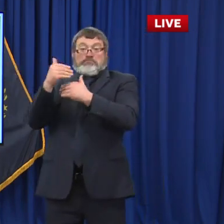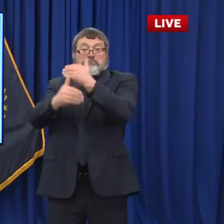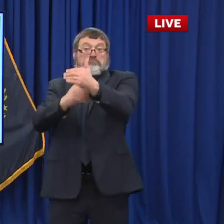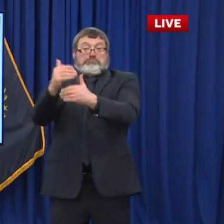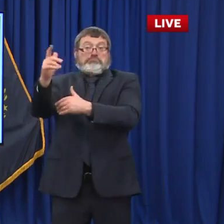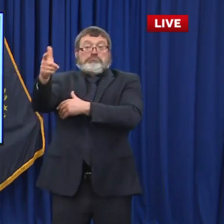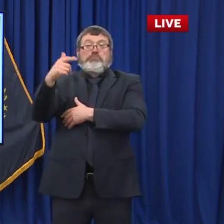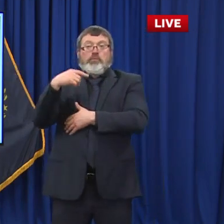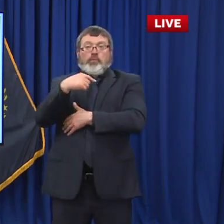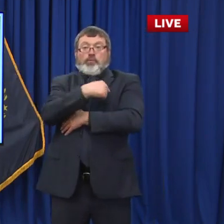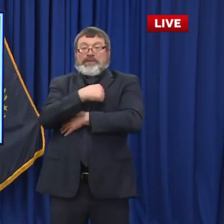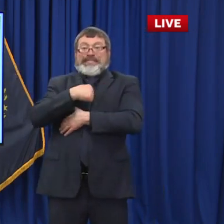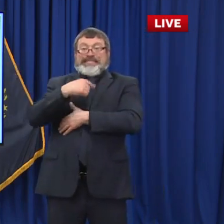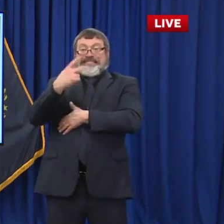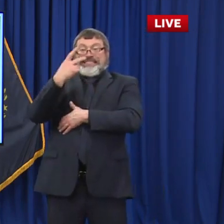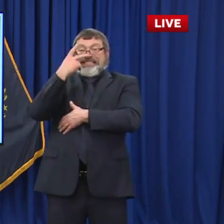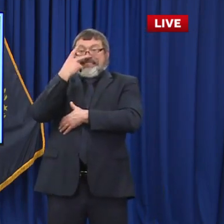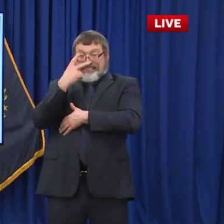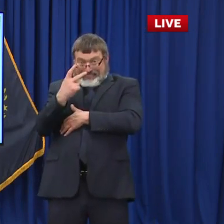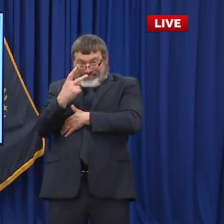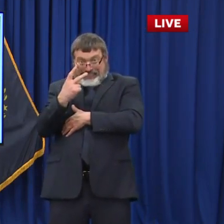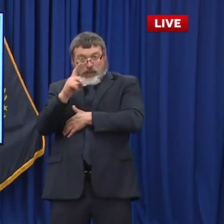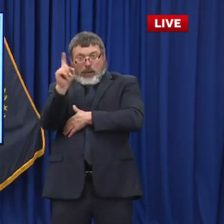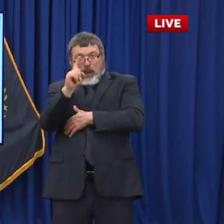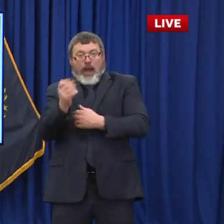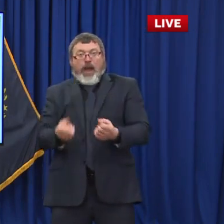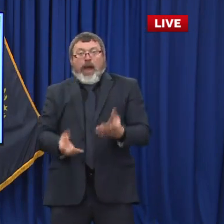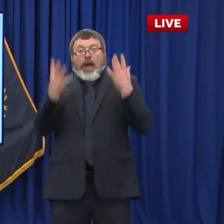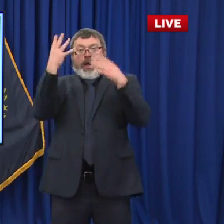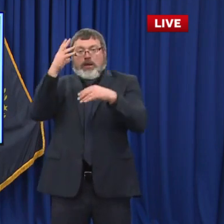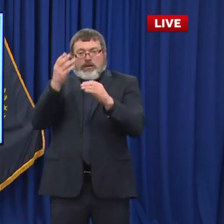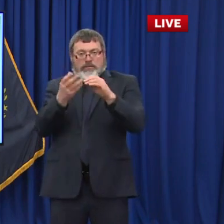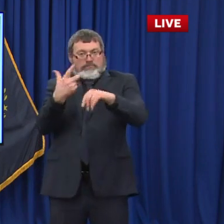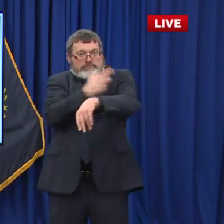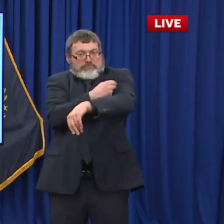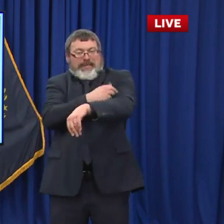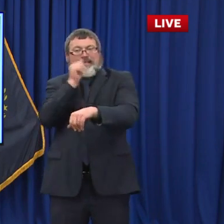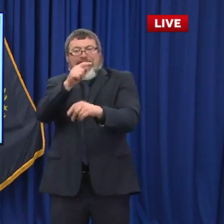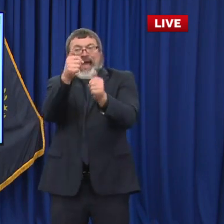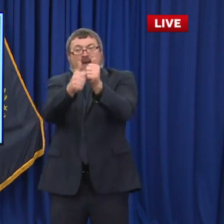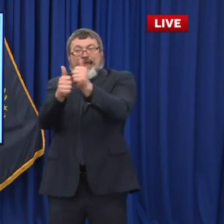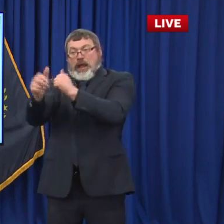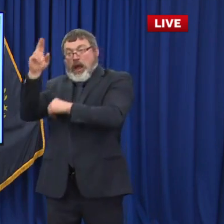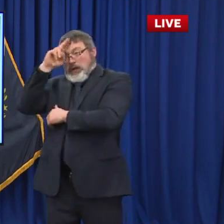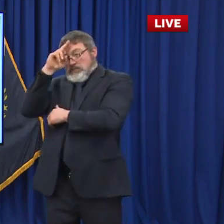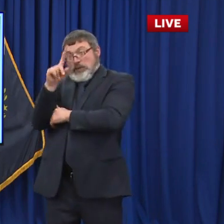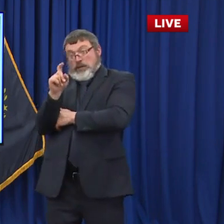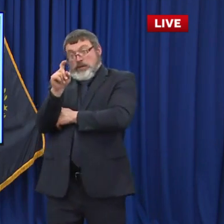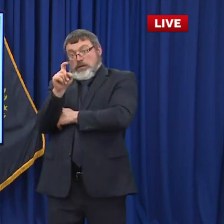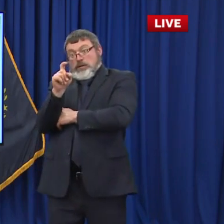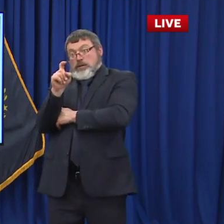SO ULTIMATELY WOULD WE BE ABLE TO SHOW THAT A CERTAIN HOSPITAL RECEIVED A CERTAIN AMOUNT OF VACCINE RIGHT?